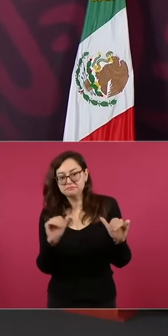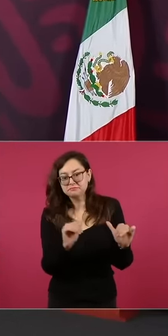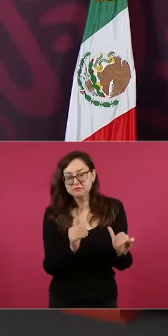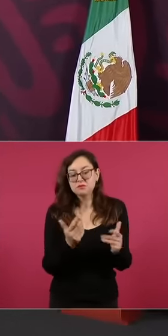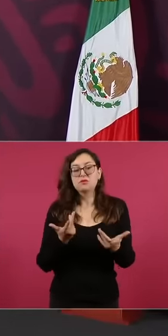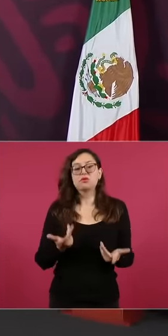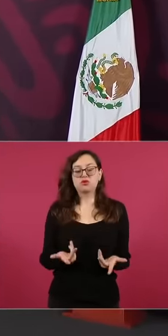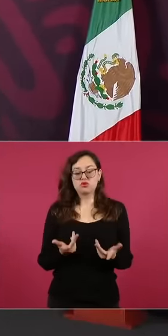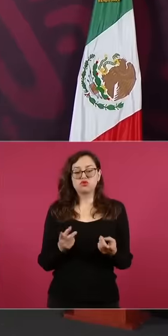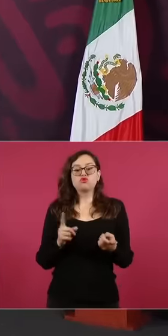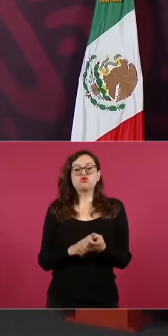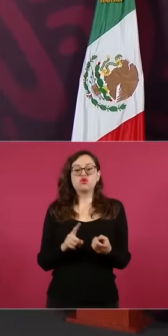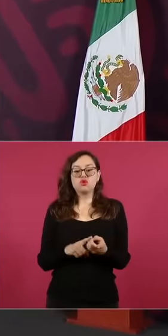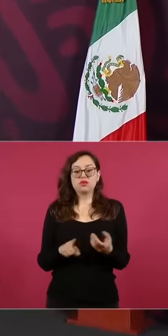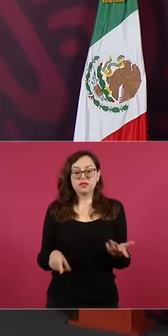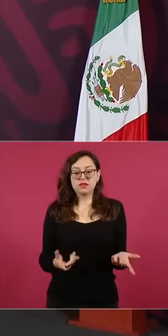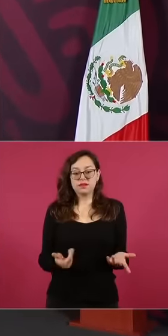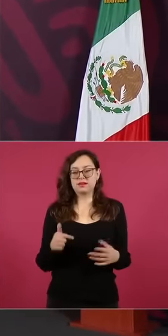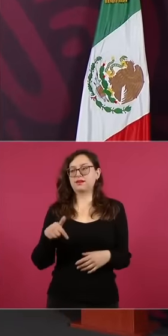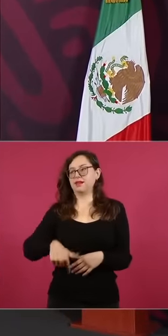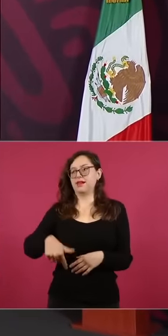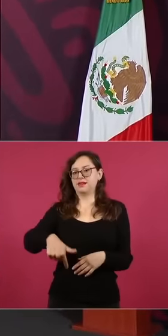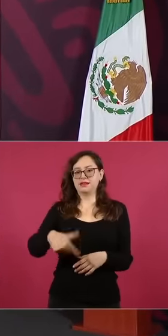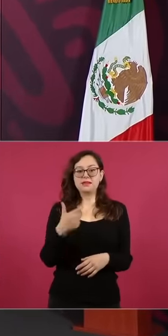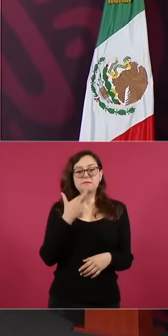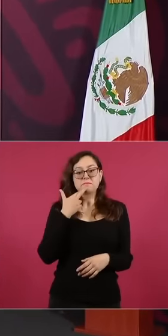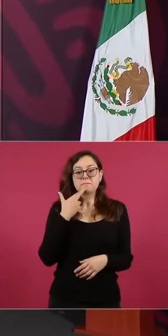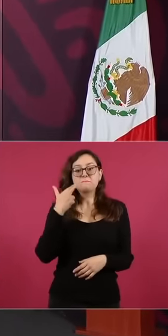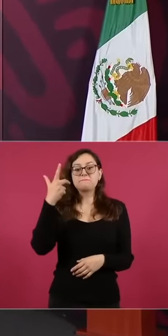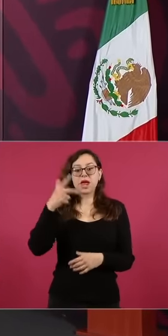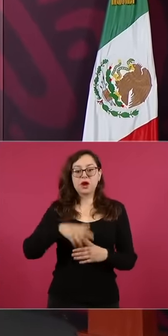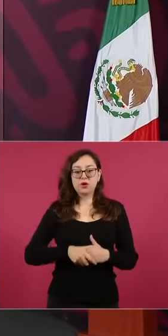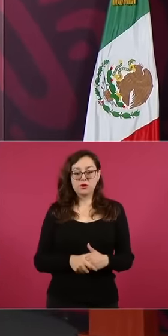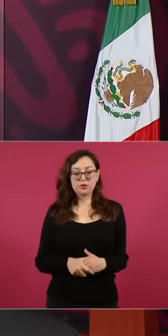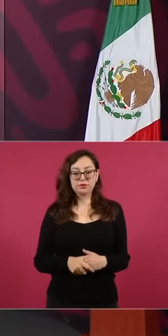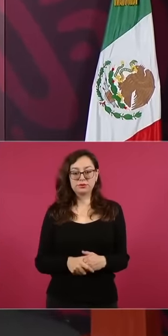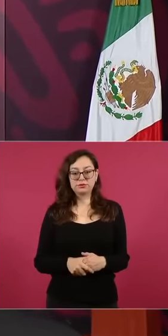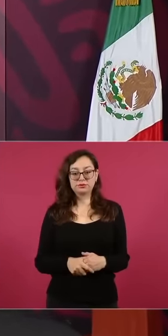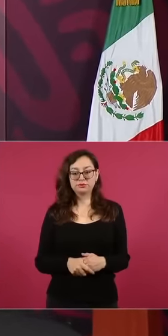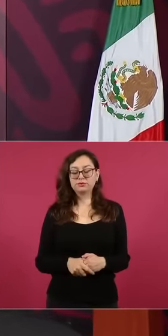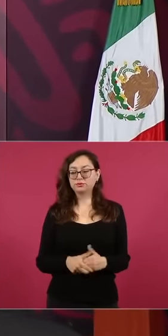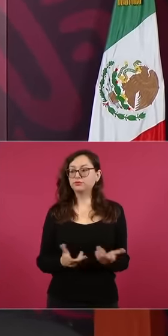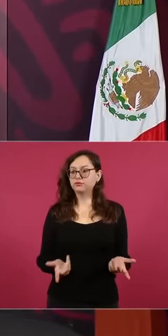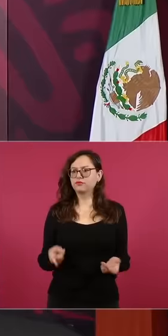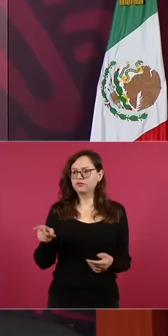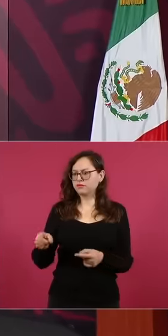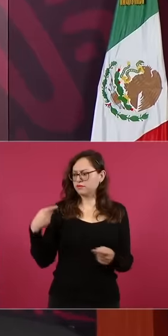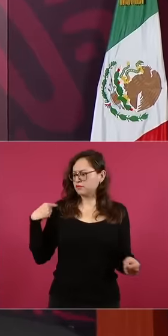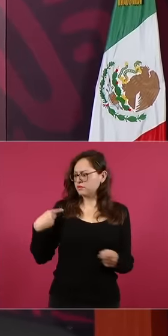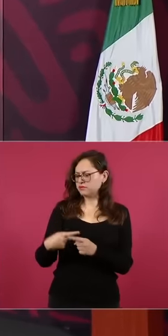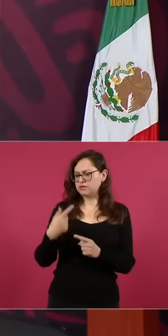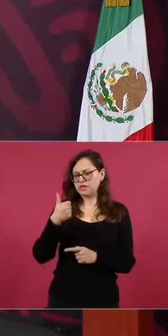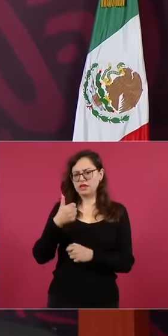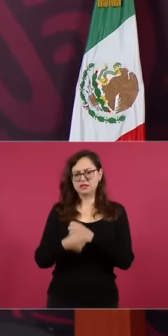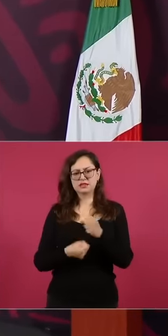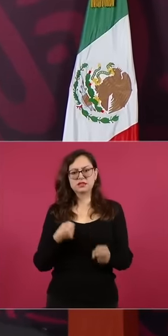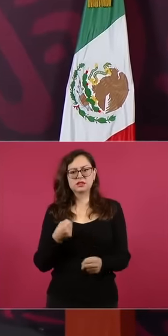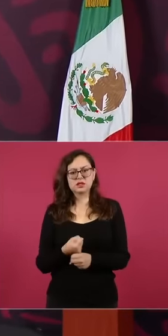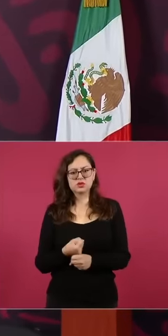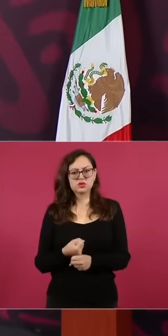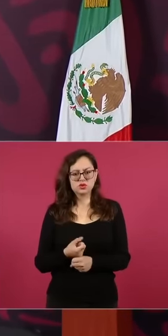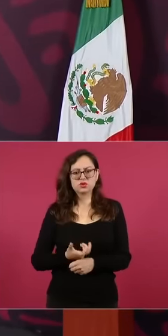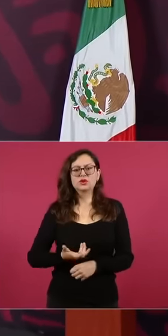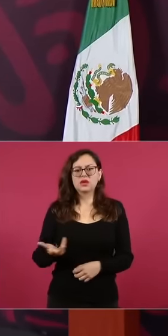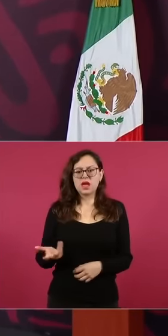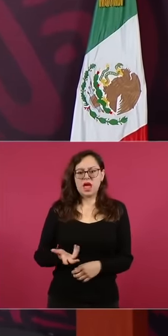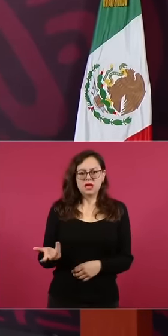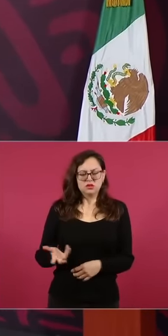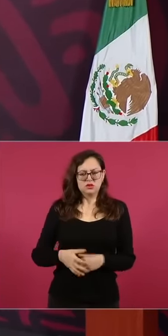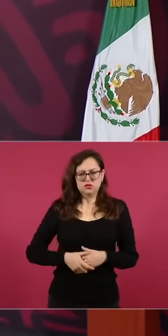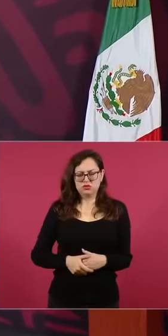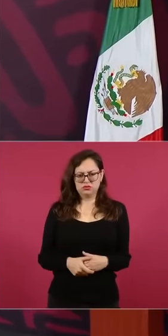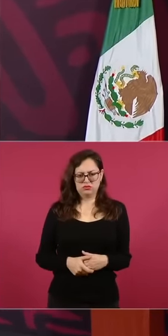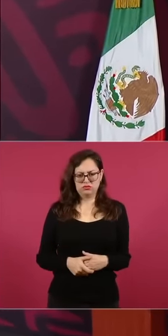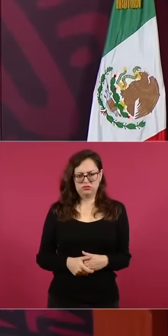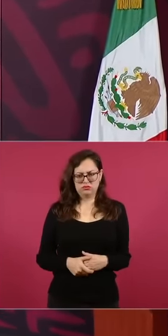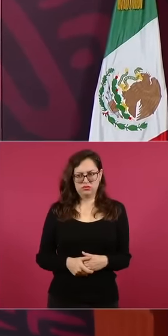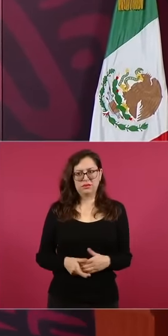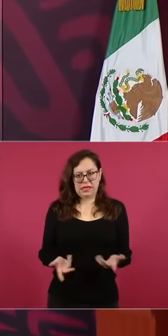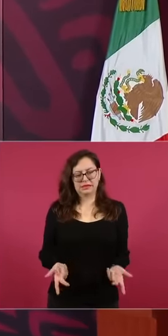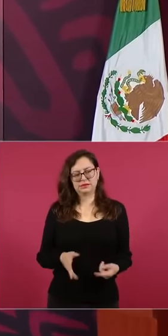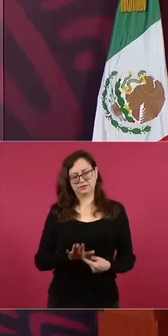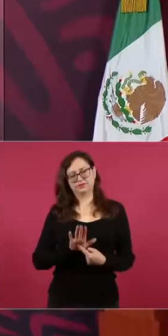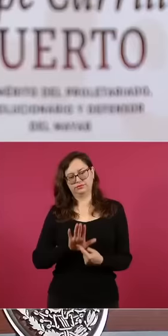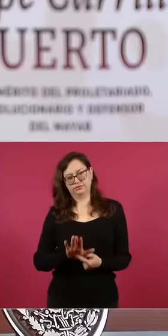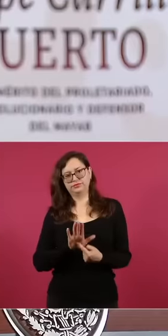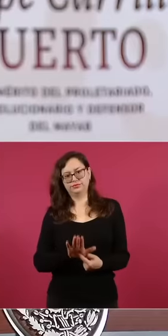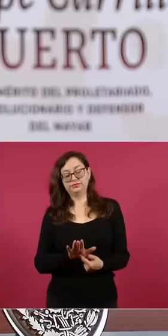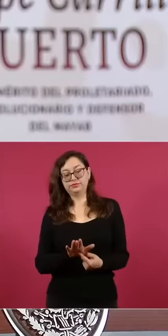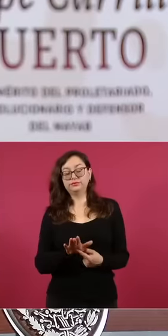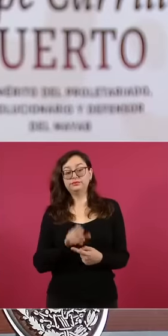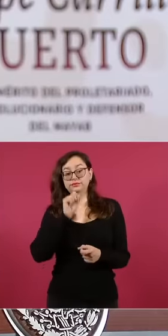to explain to you what she has done, I can tell you that she has helped me a lot